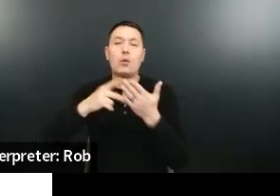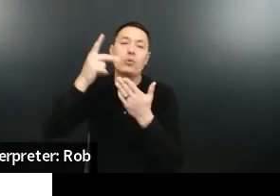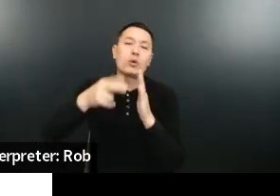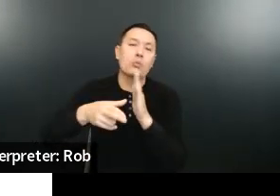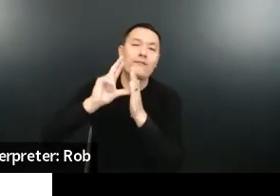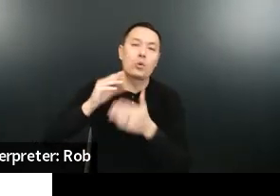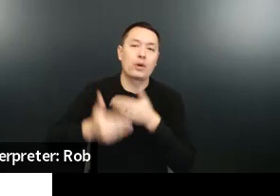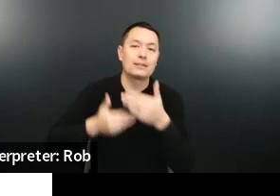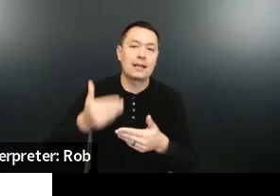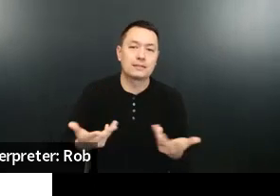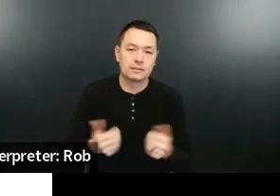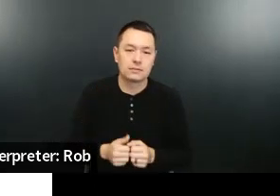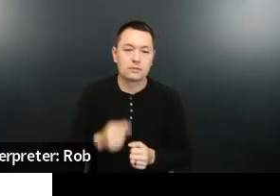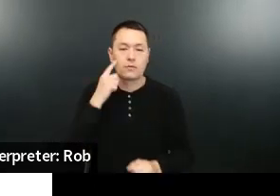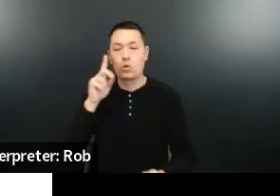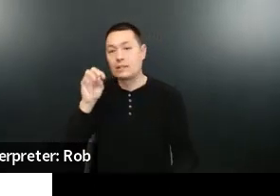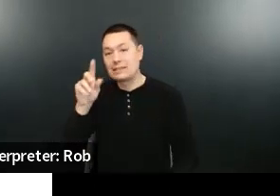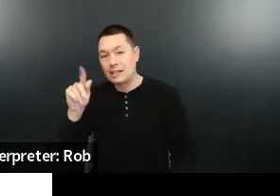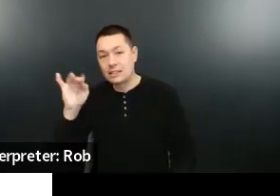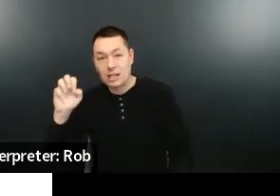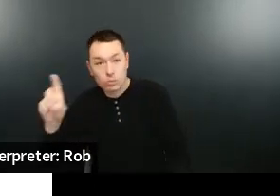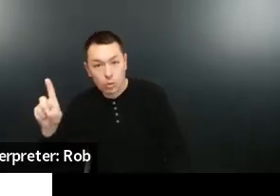whether it's the data dashboards that you're accessing,